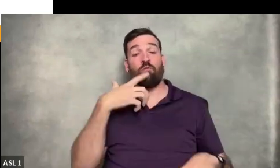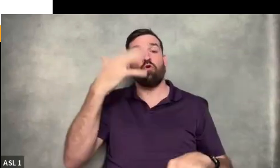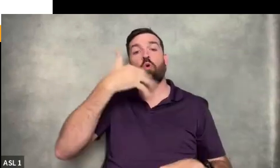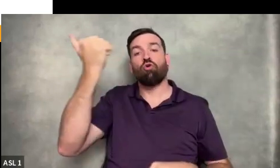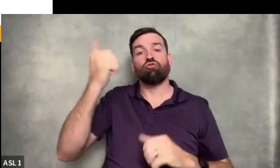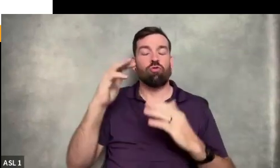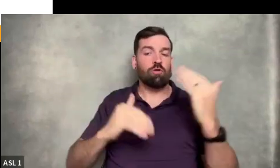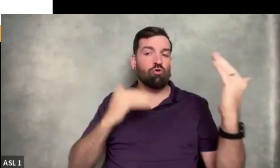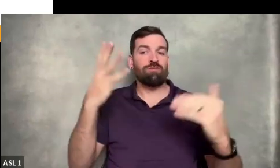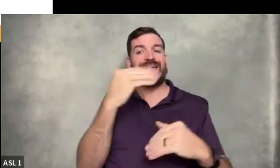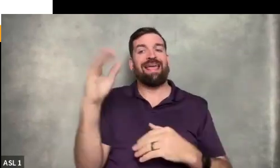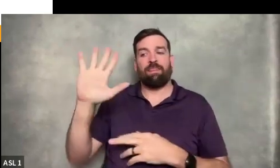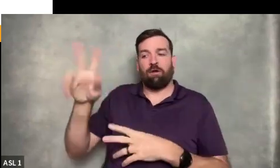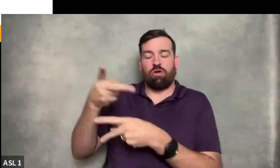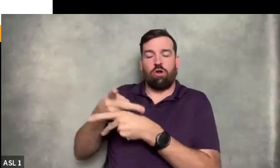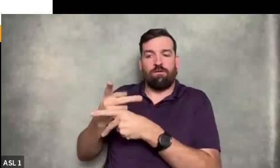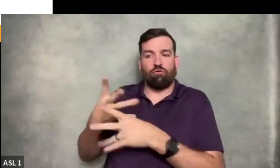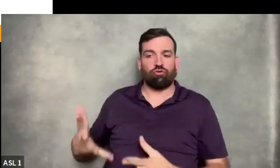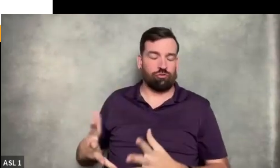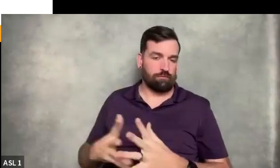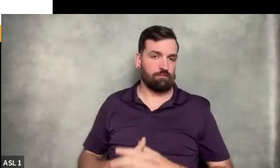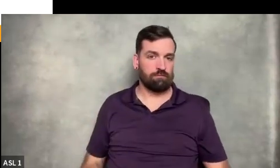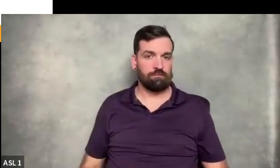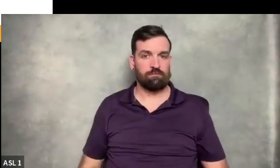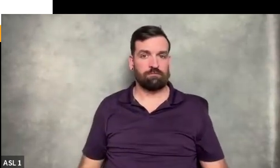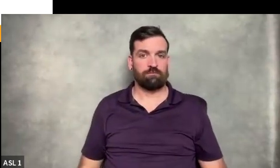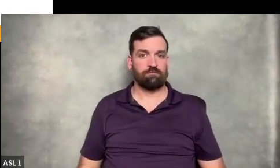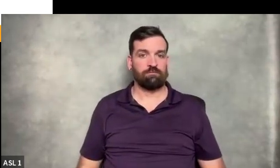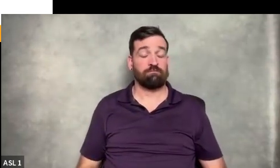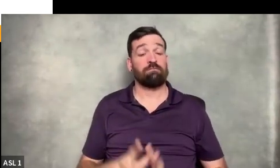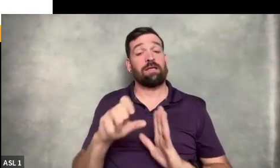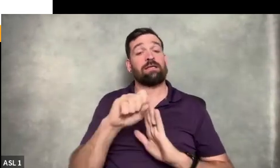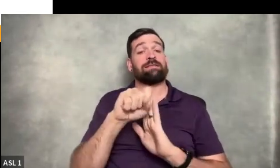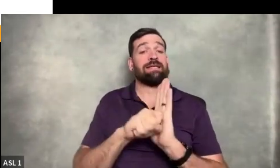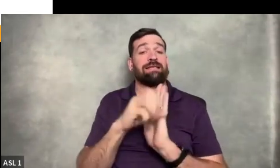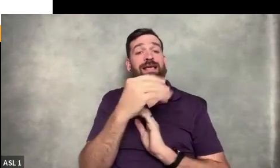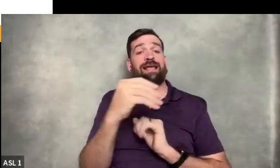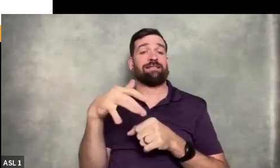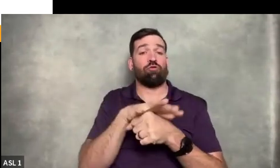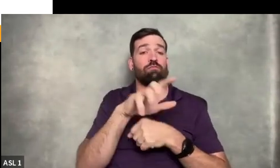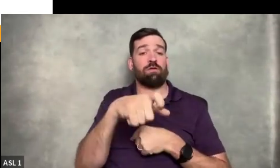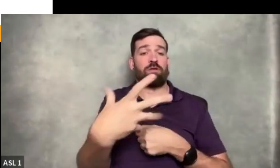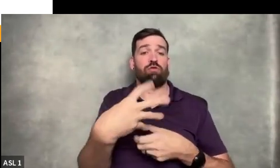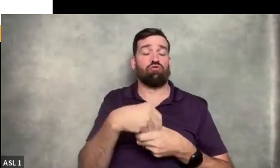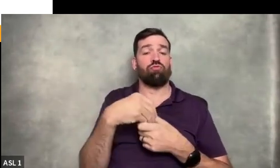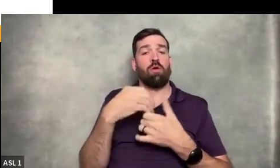their caregivers. States and territories must include performance measures in their state